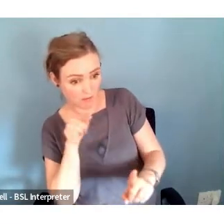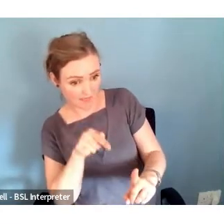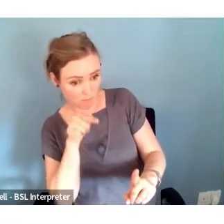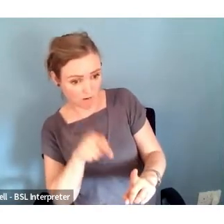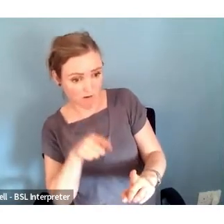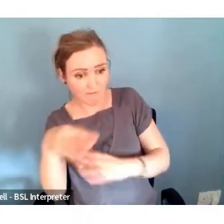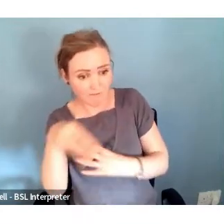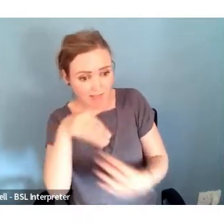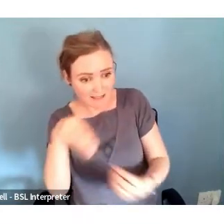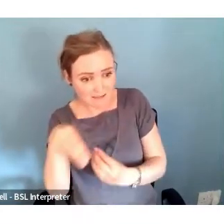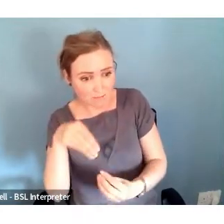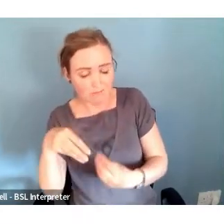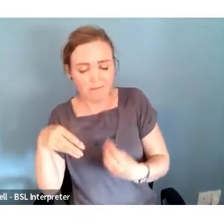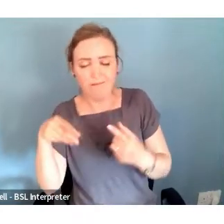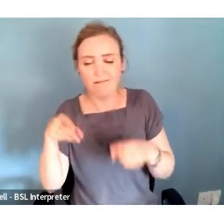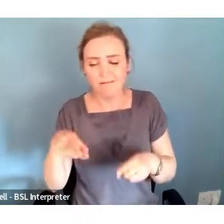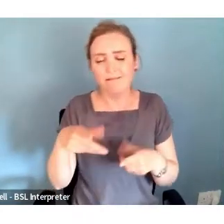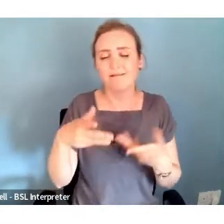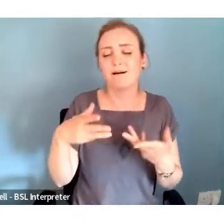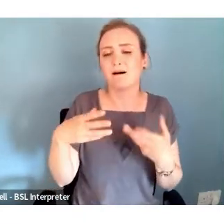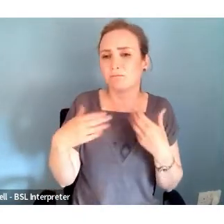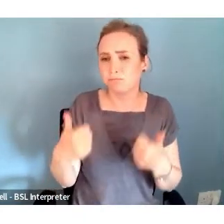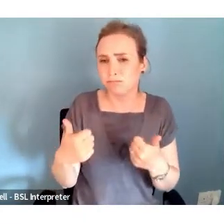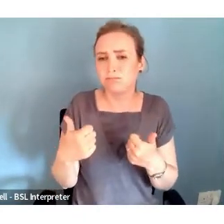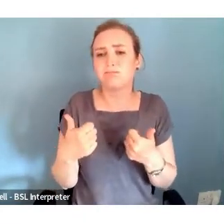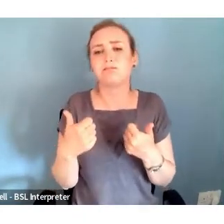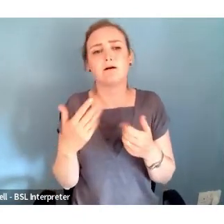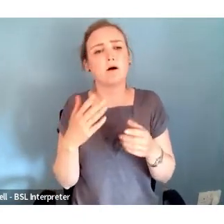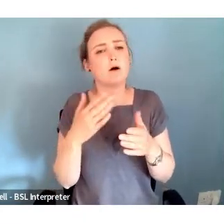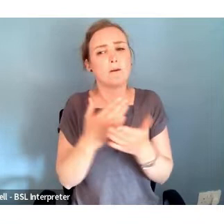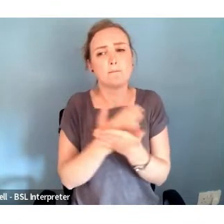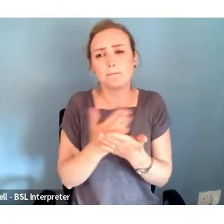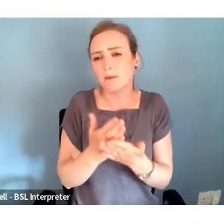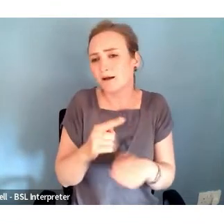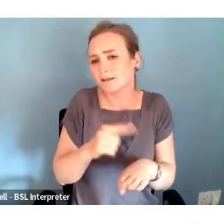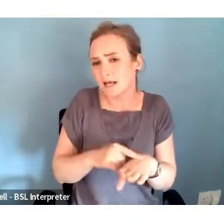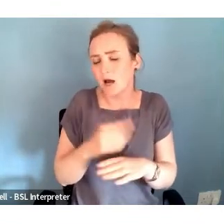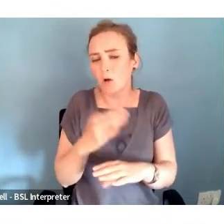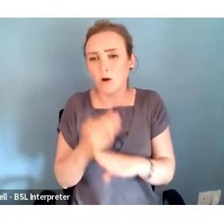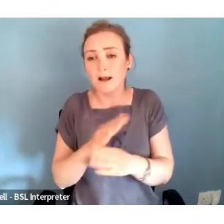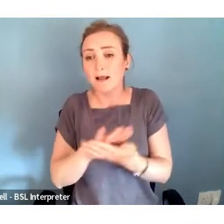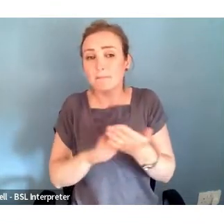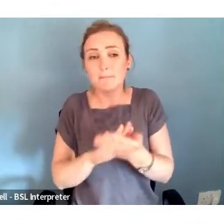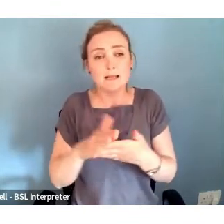available or part-time working is available er going to attract a whole cohort of candidates that